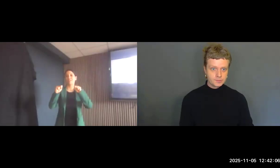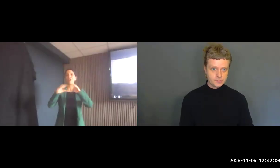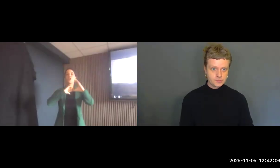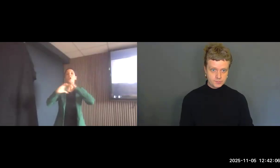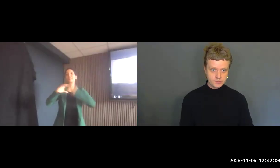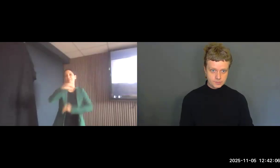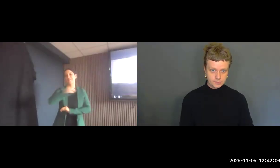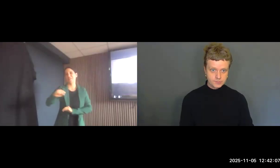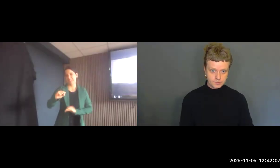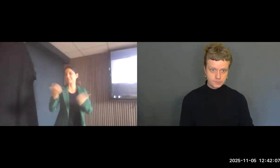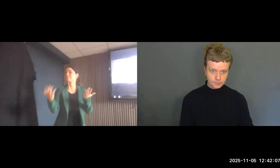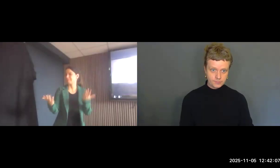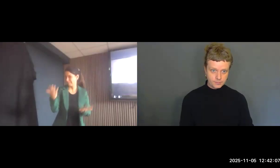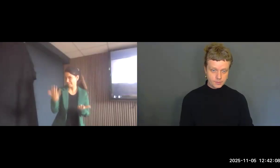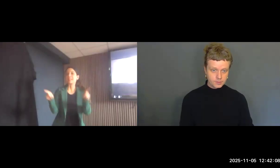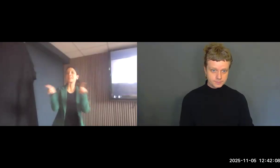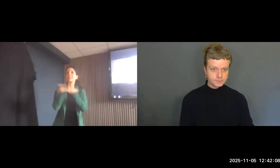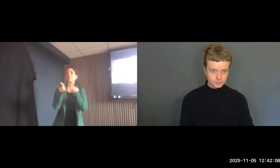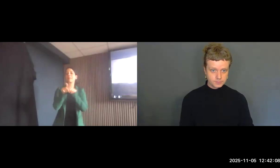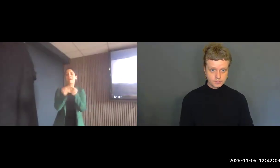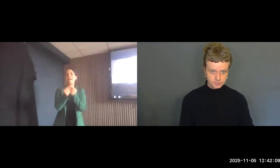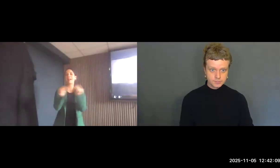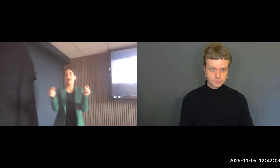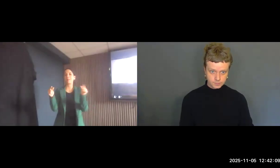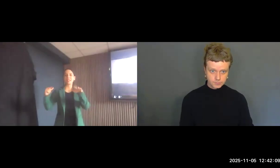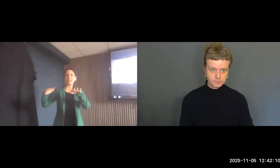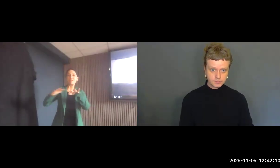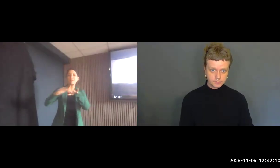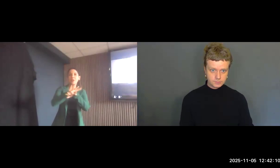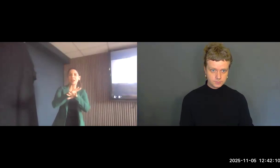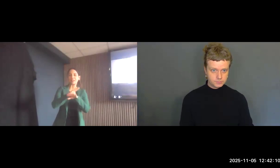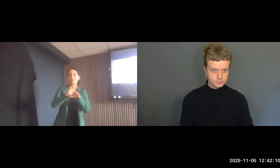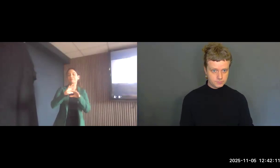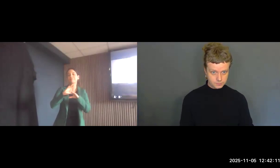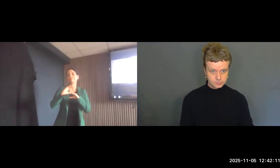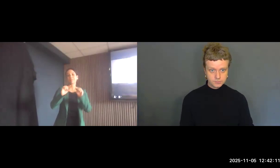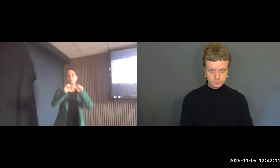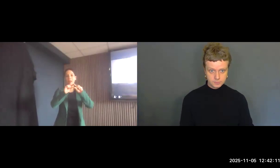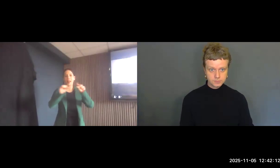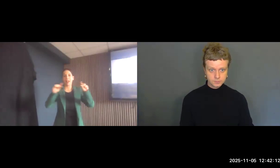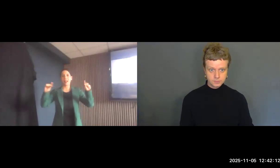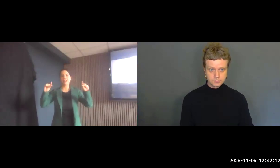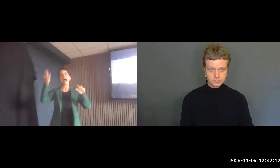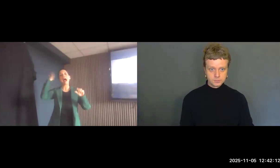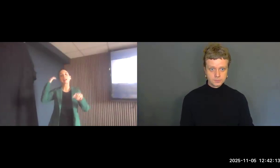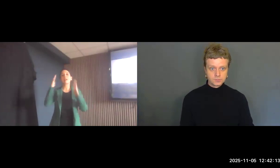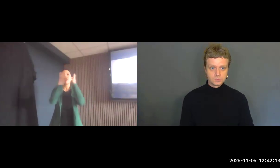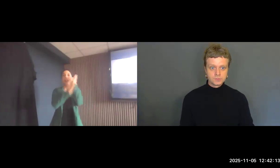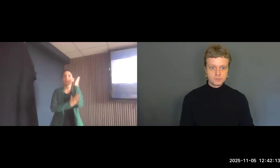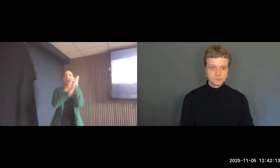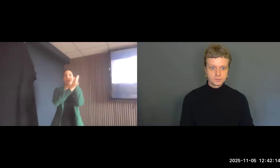I suppose some of that is about communicative effort. That's but also, I think some of that might be.